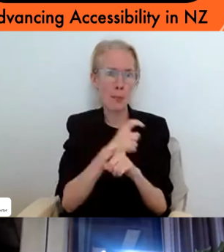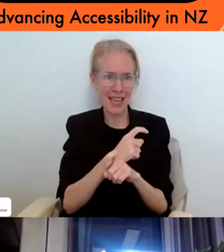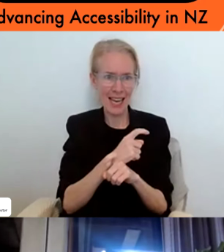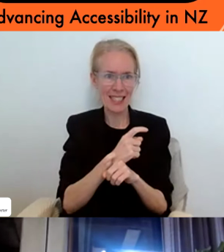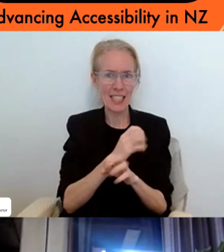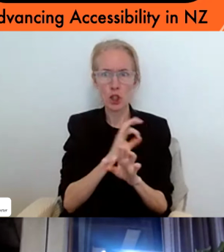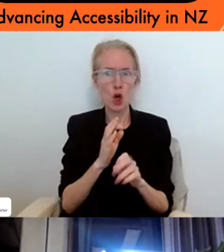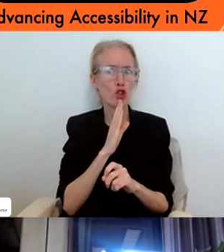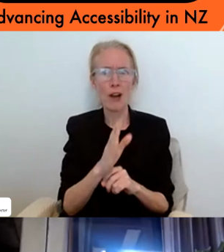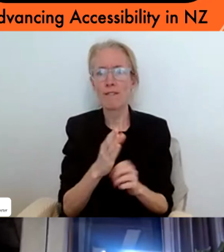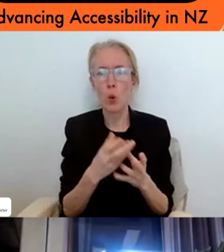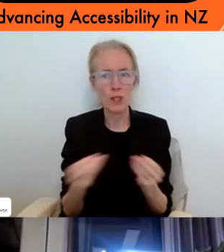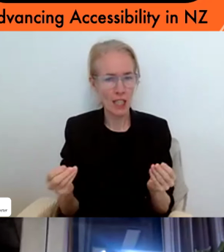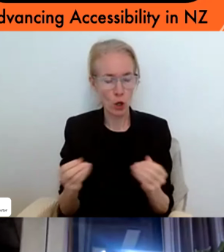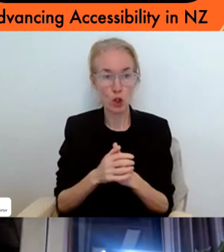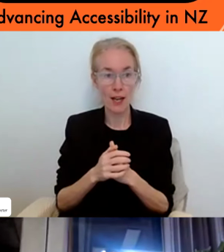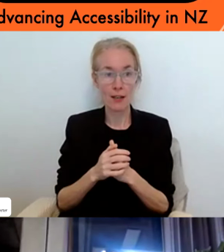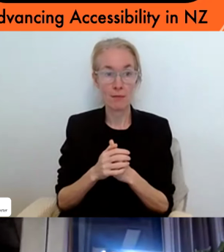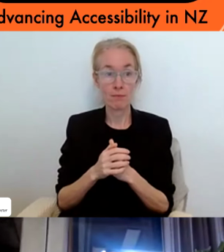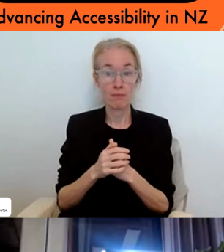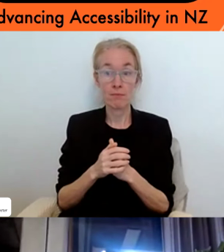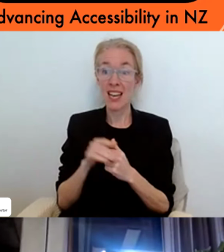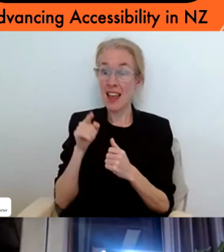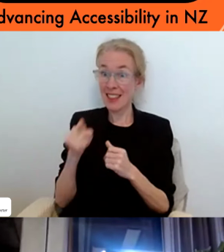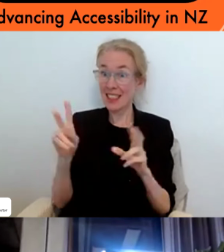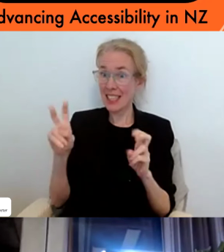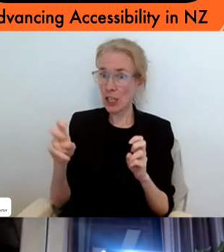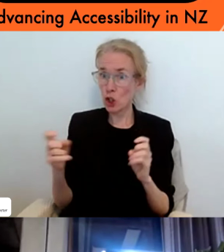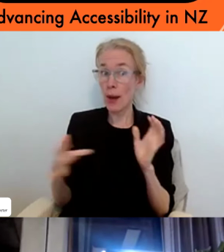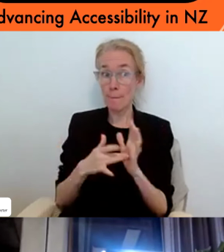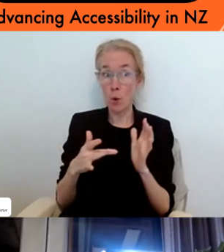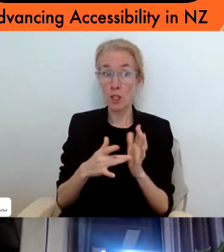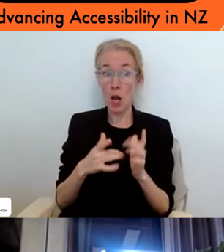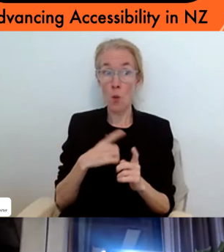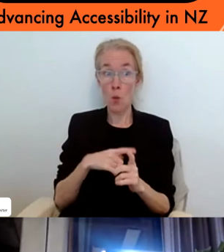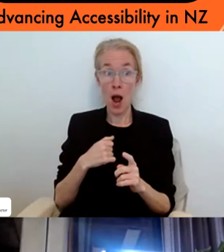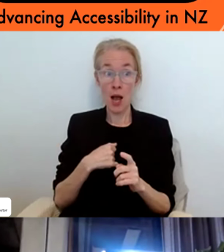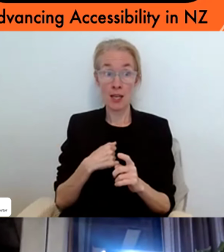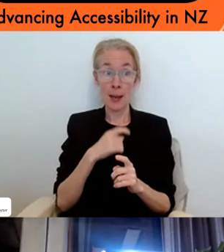to me. My sister was in a wheelchair for the last few years of her life